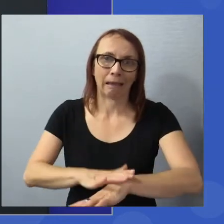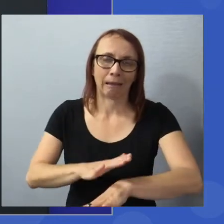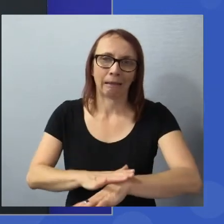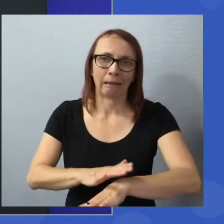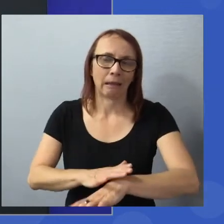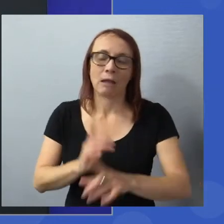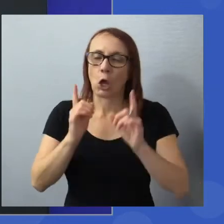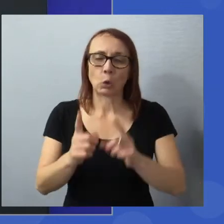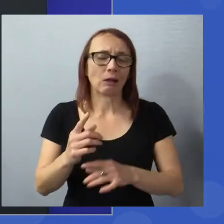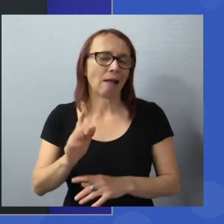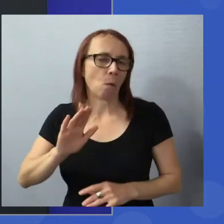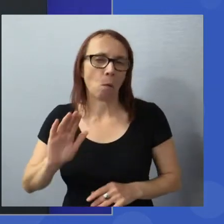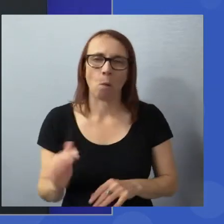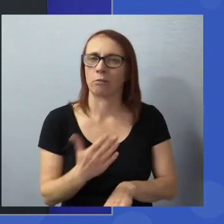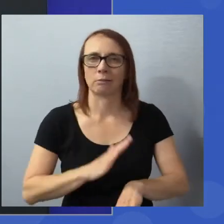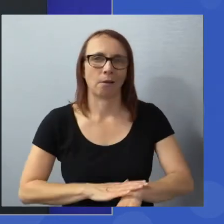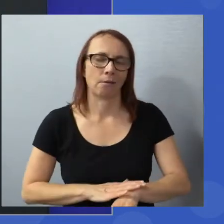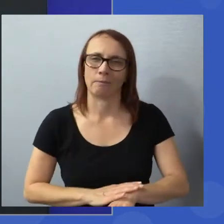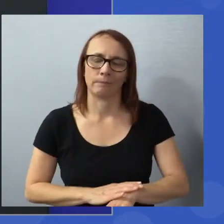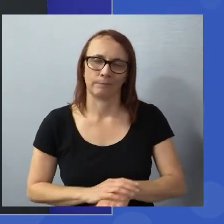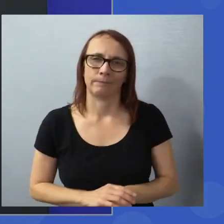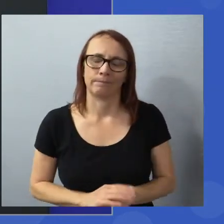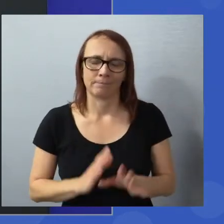assemblies on everything so it's important to think about other ways of